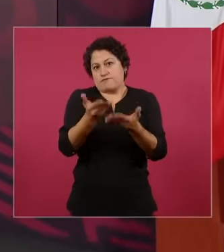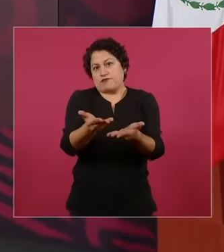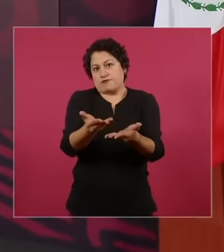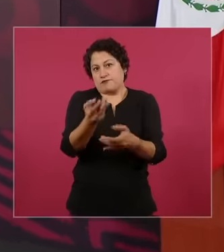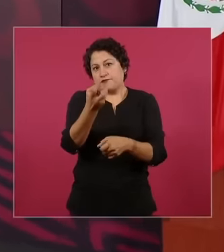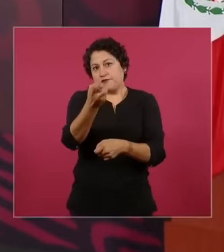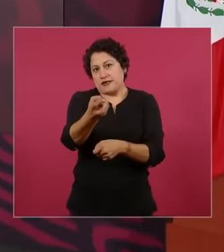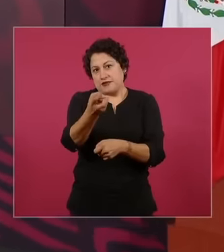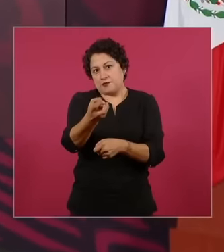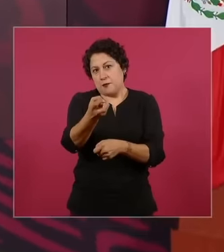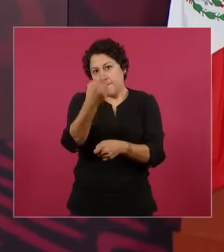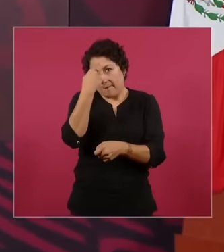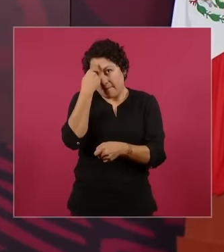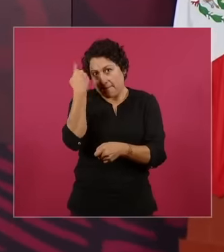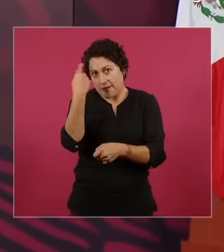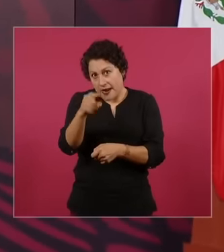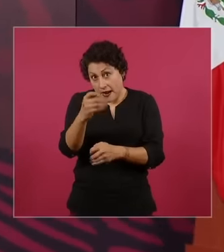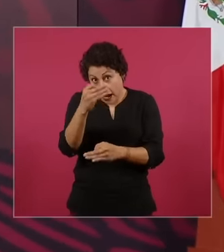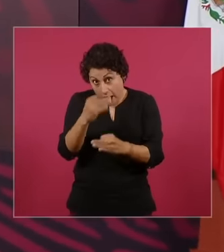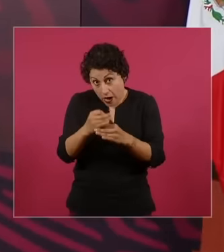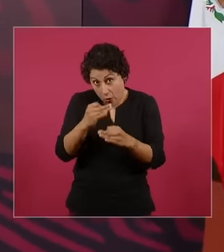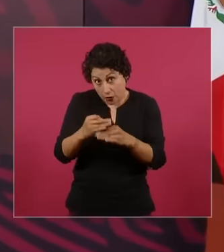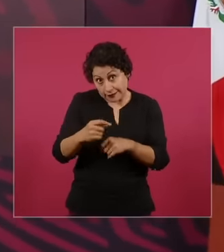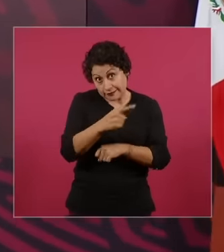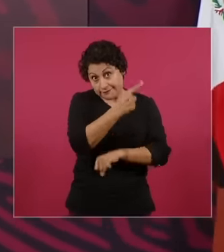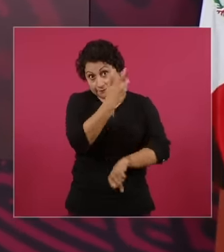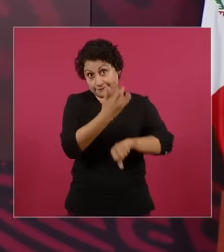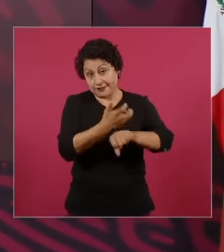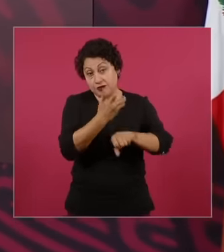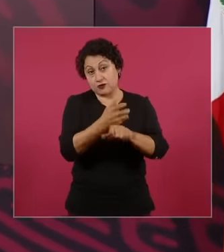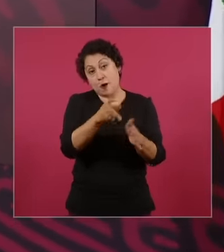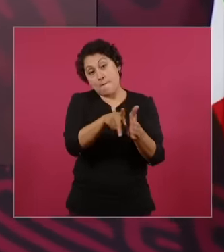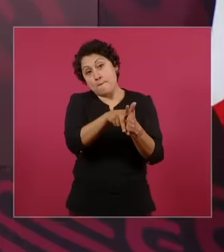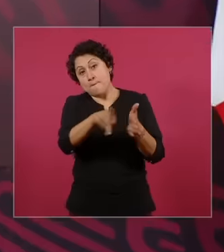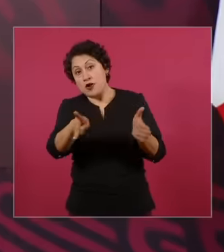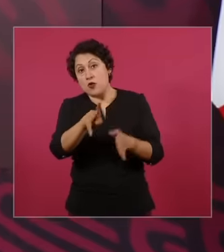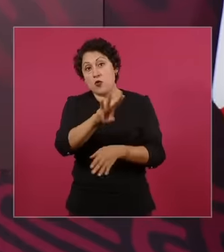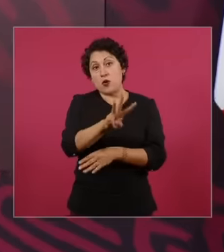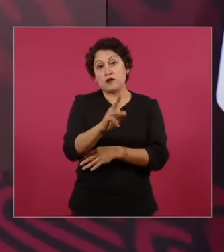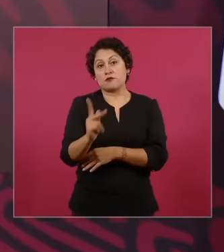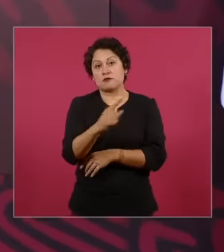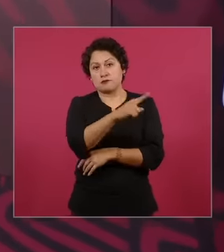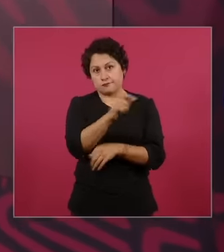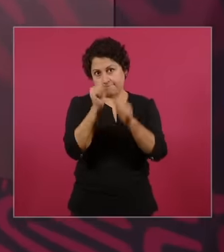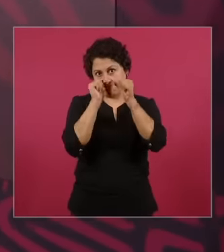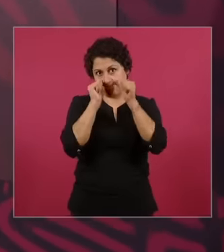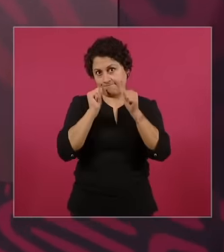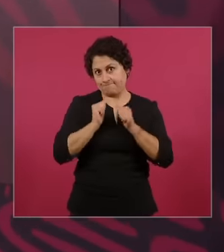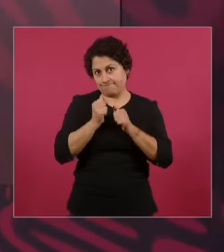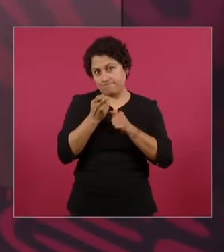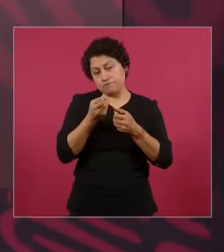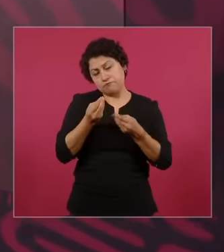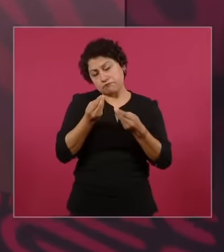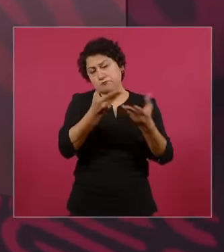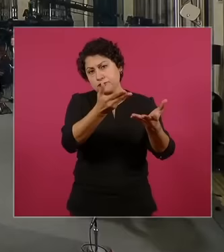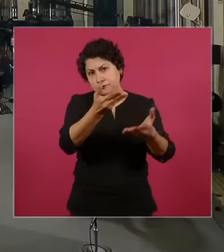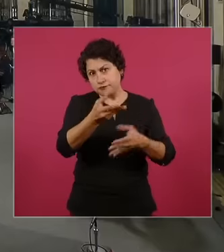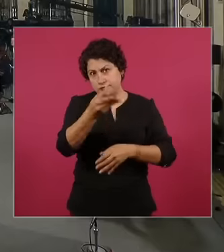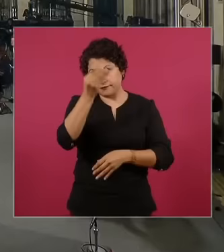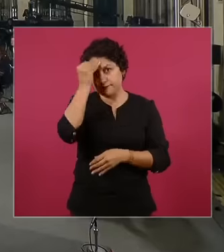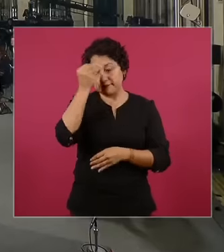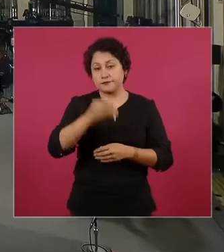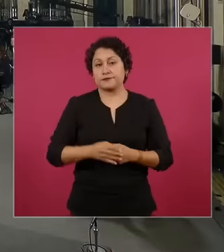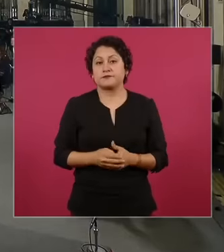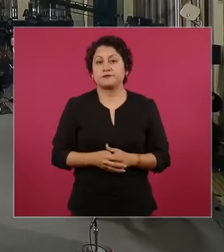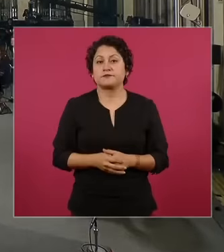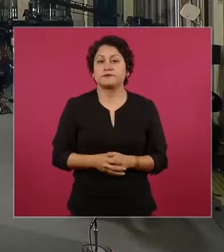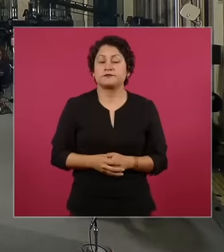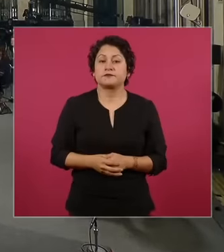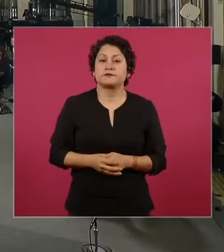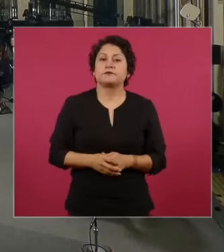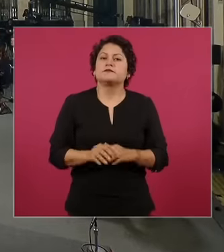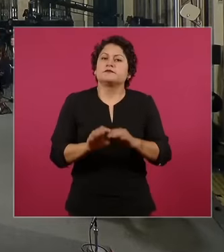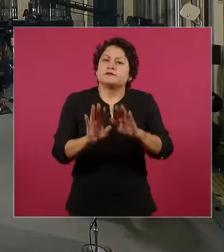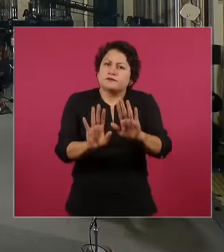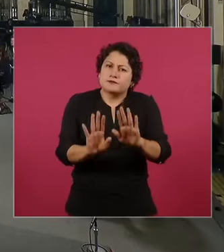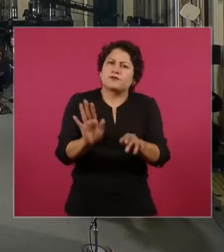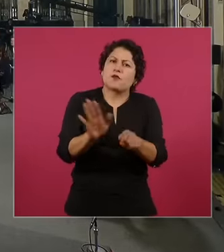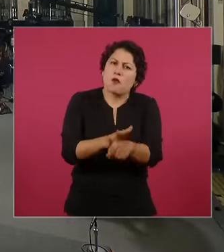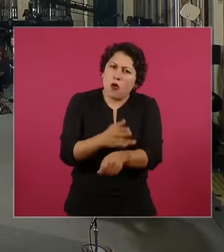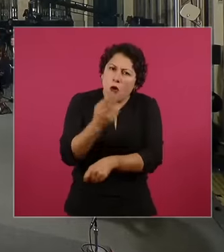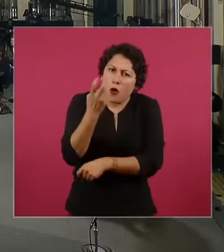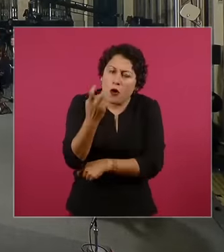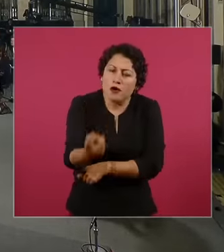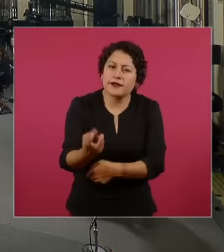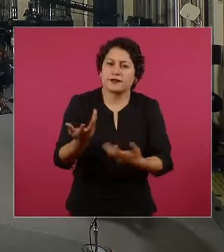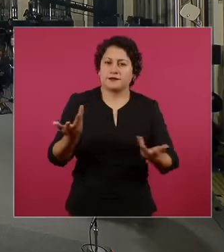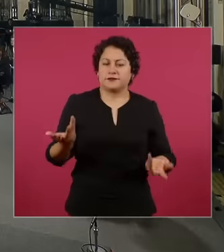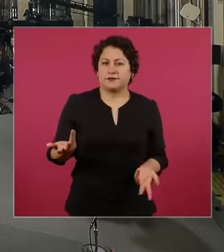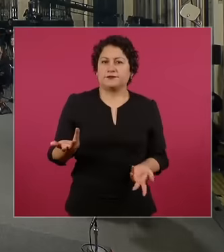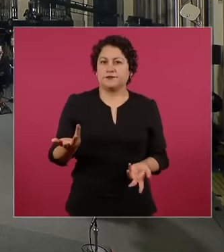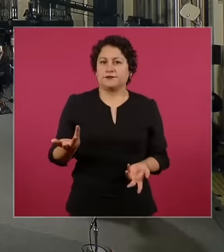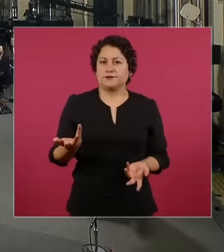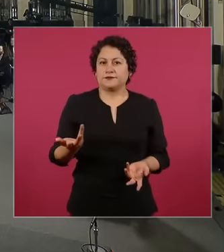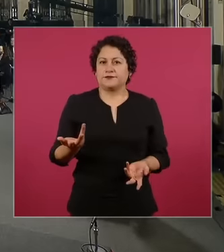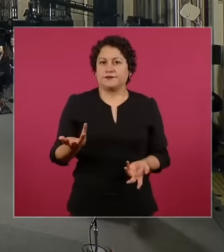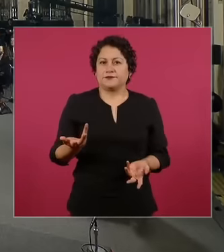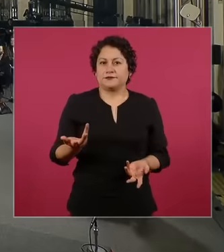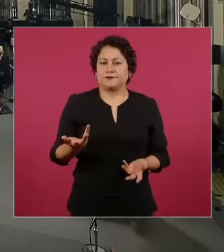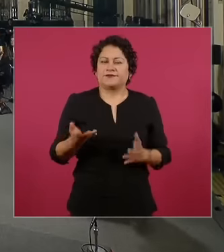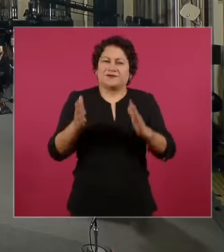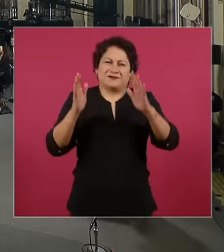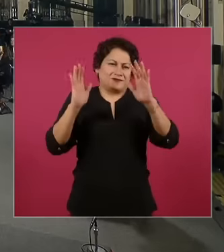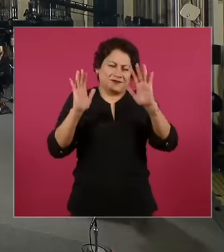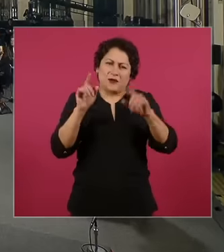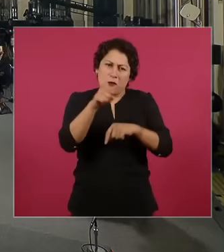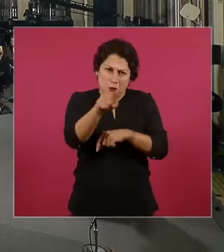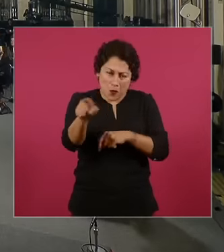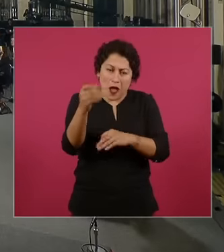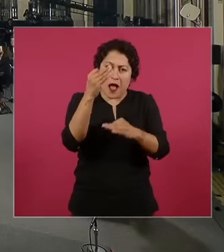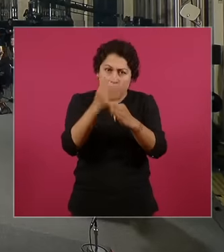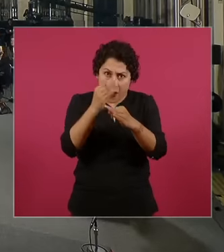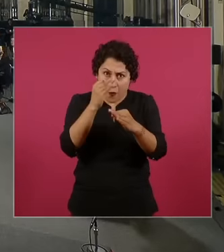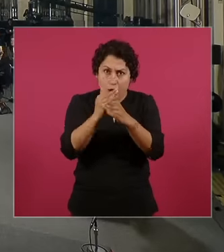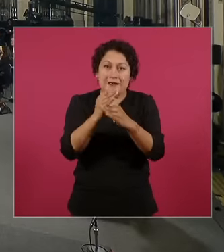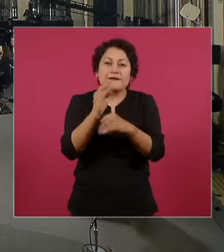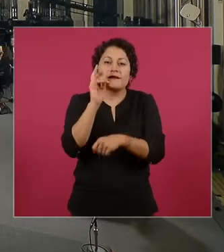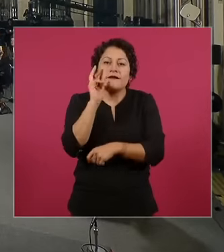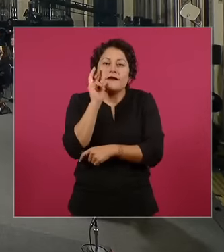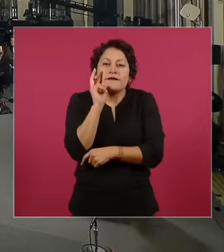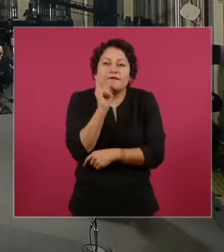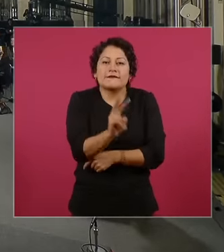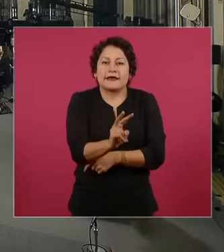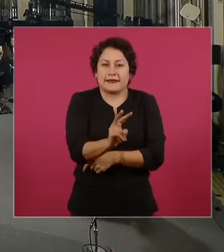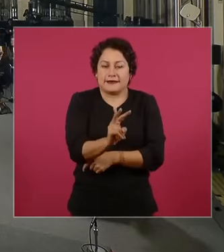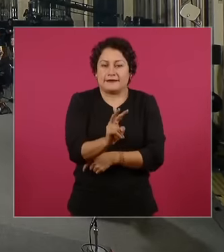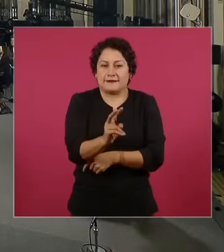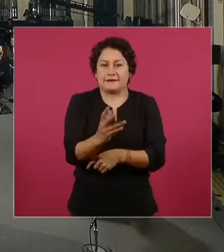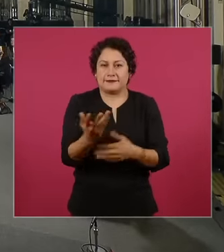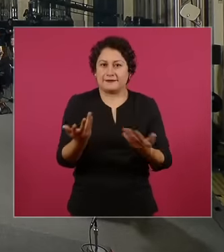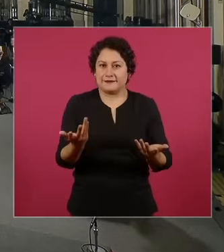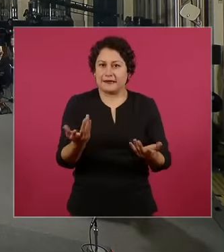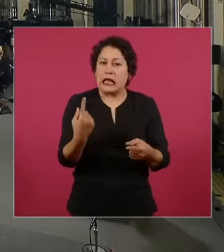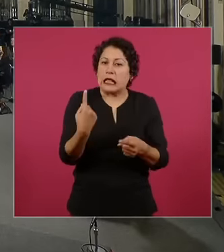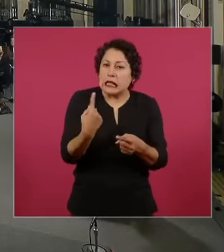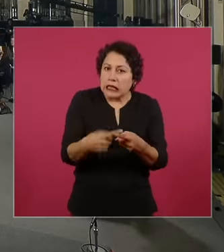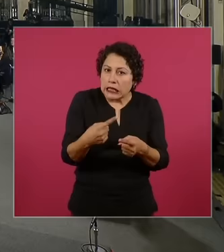Washington but for that but it is regardless of whether you see Who you are this